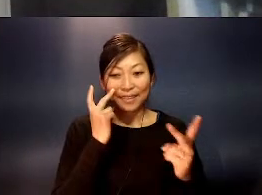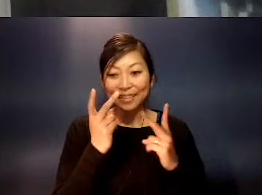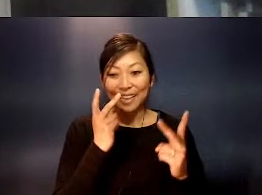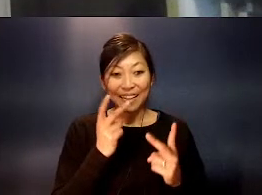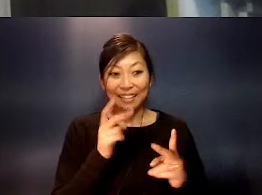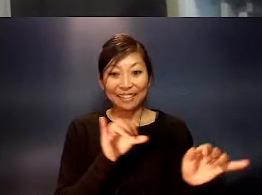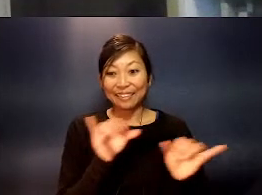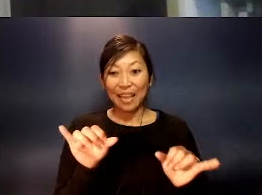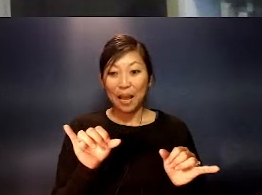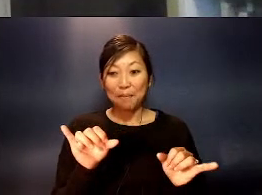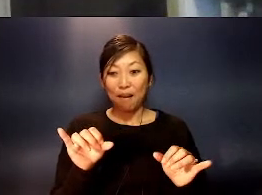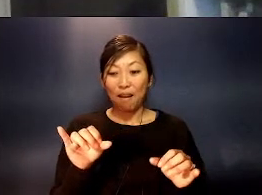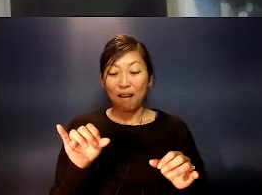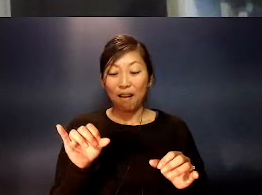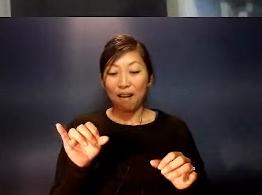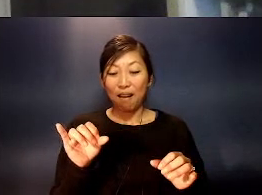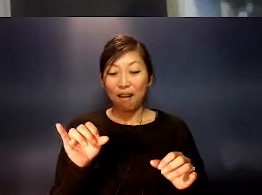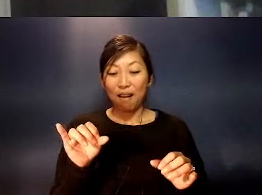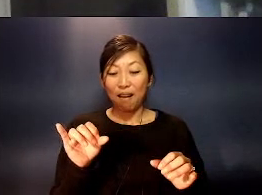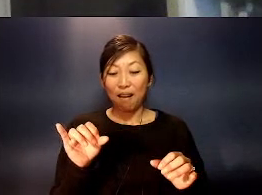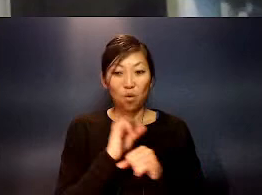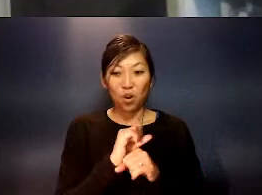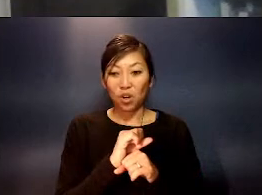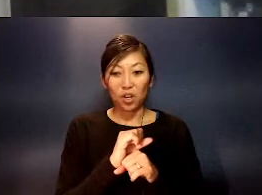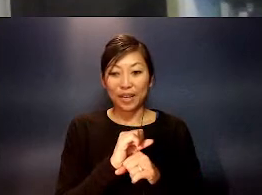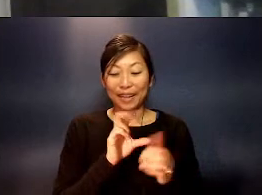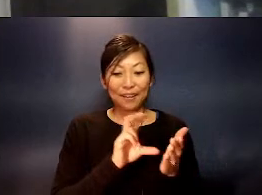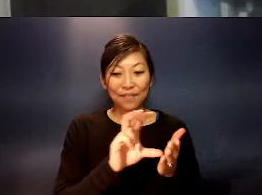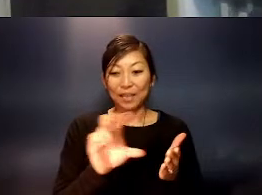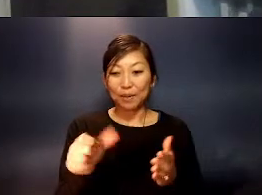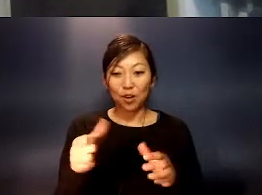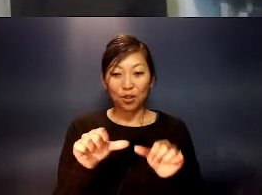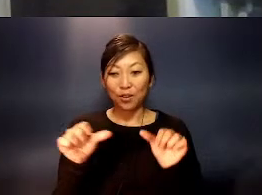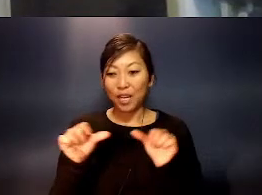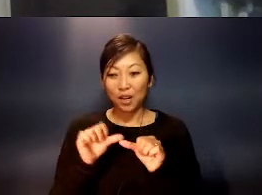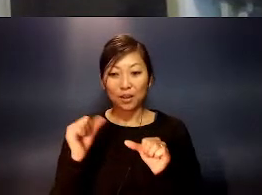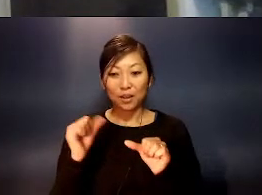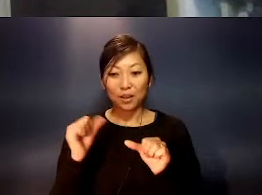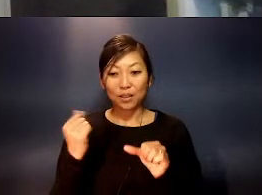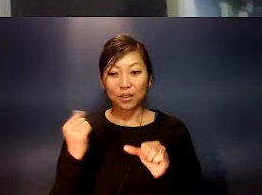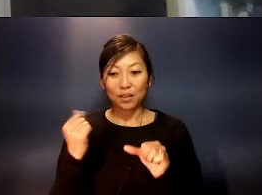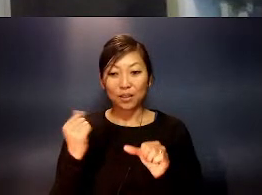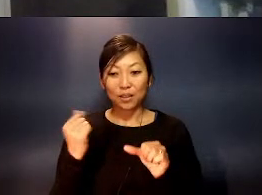THE SYSTEM ESSENTIALLY EXISTS IN ORDER TO CONTROL THE FOLKS IN OUR COMMUNITY WHO ARE MOST IMPACTED BY STRUCTURAL VIOLENCE AND CONTINUING TO PUT MORE AND MORE